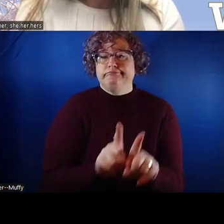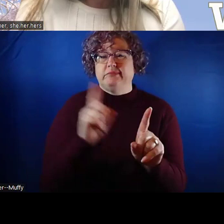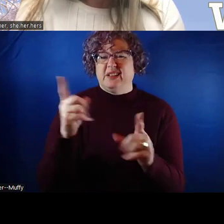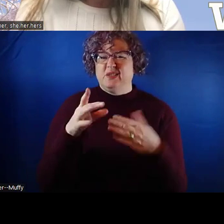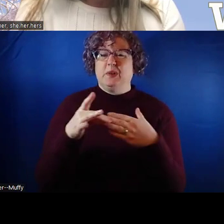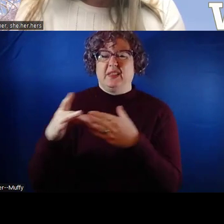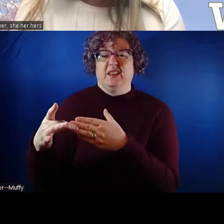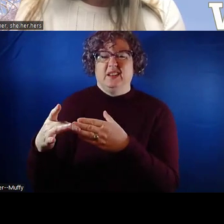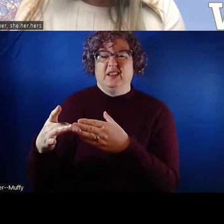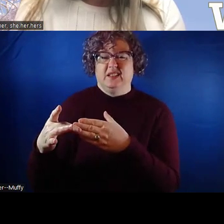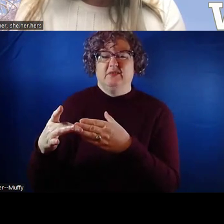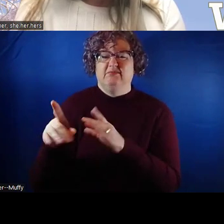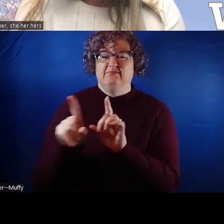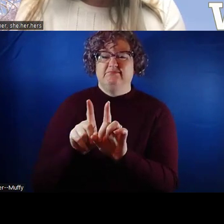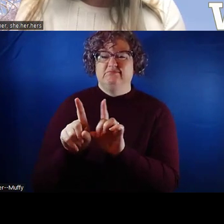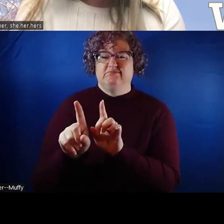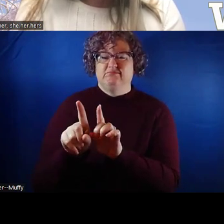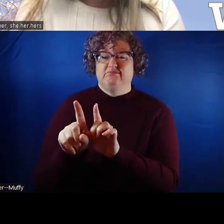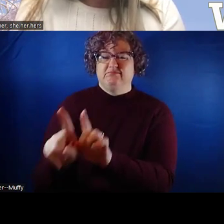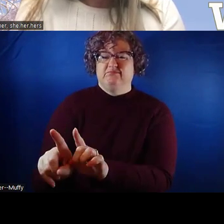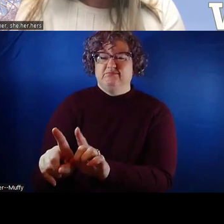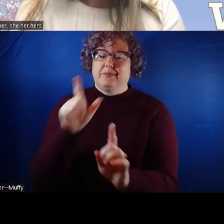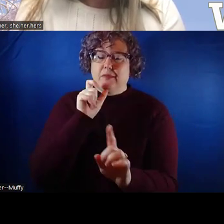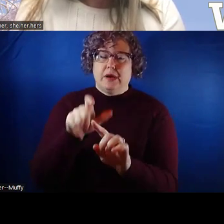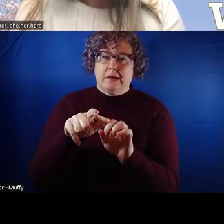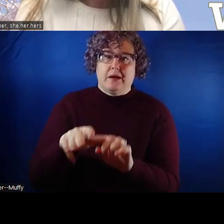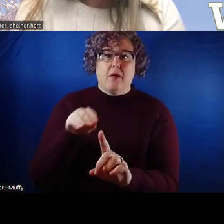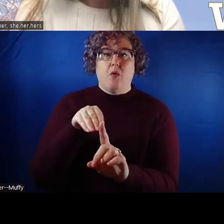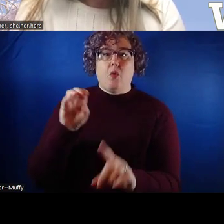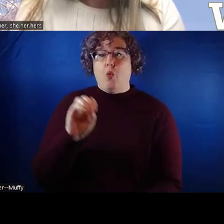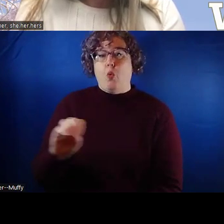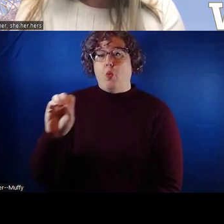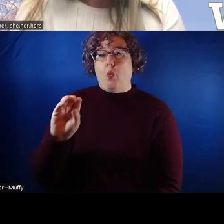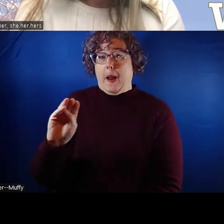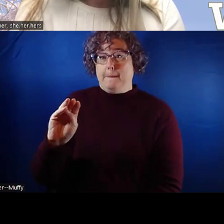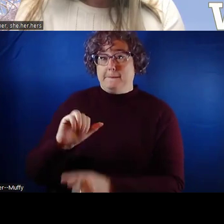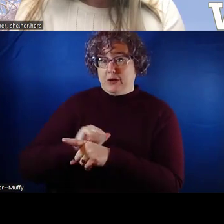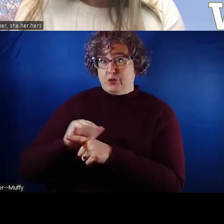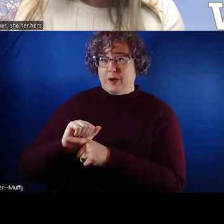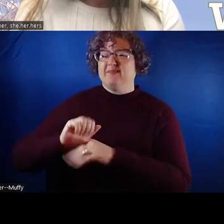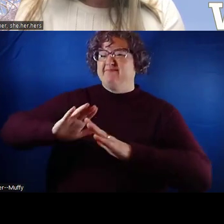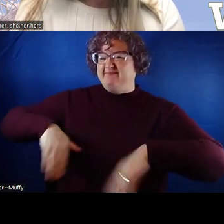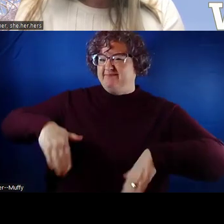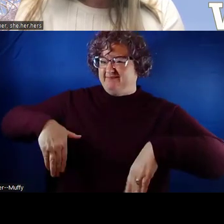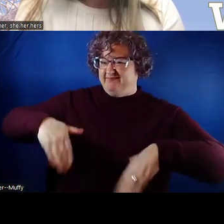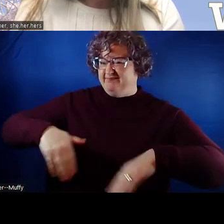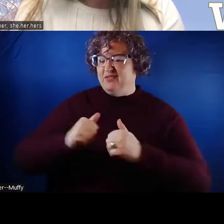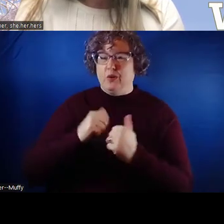because then I hadn't so much had orientation and mobility training on how to navigate the city.